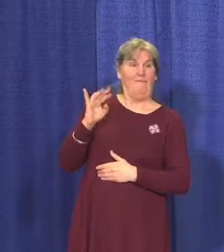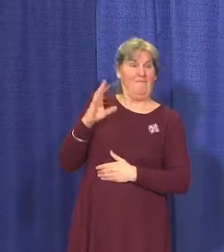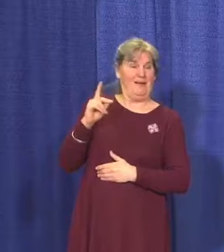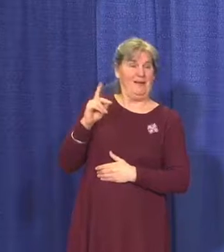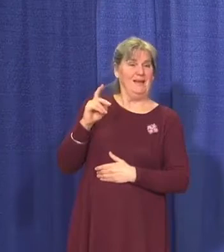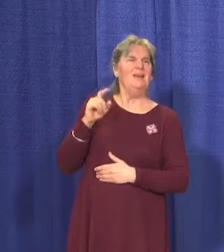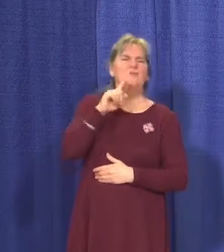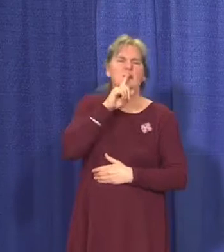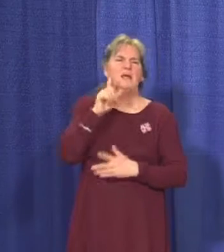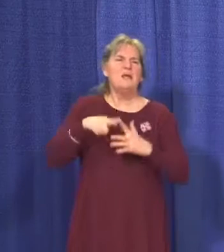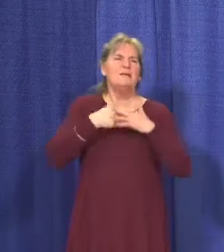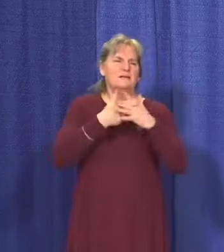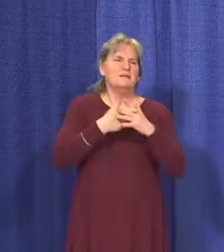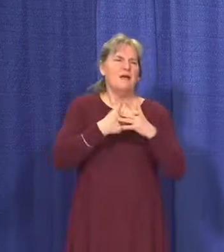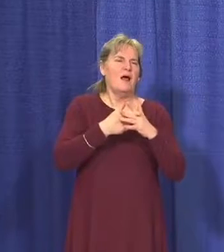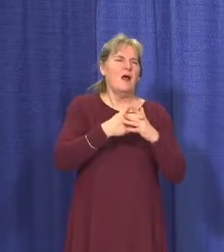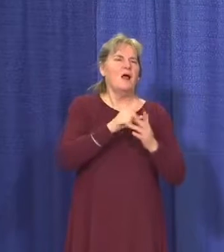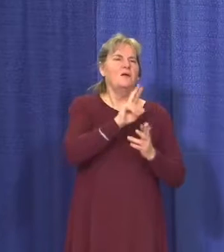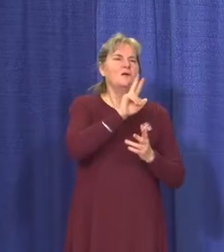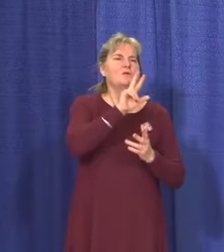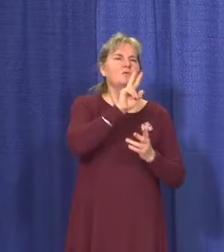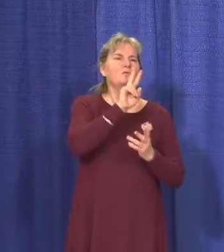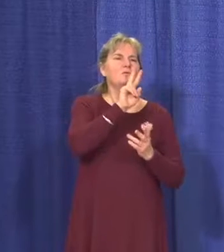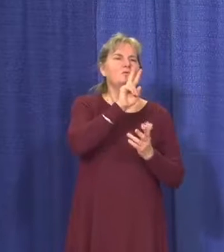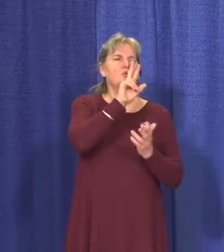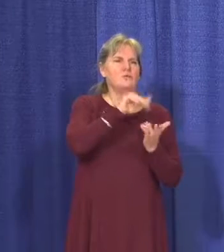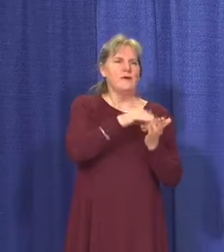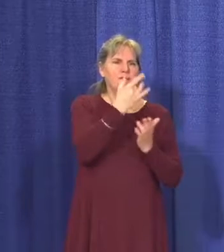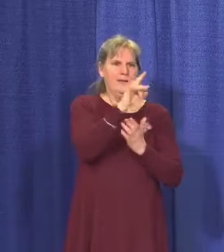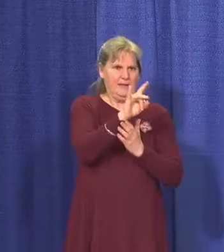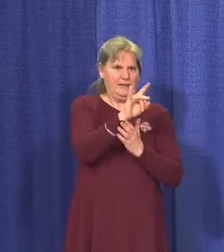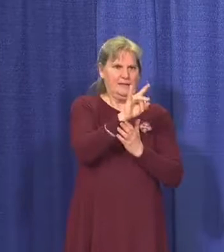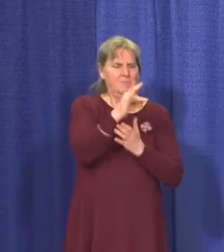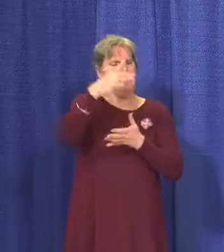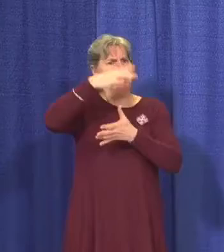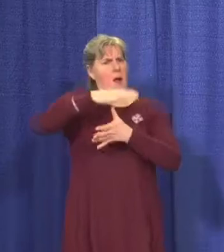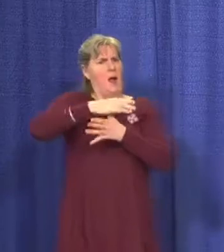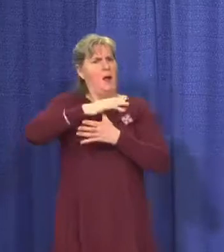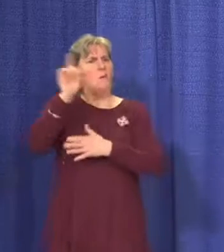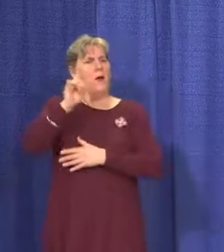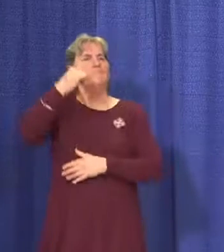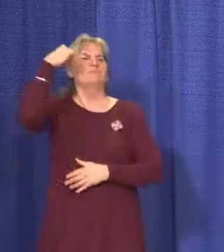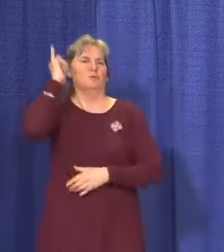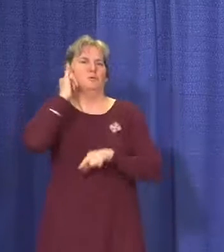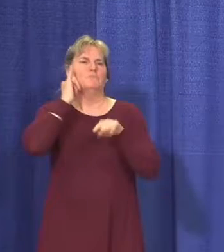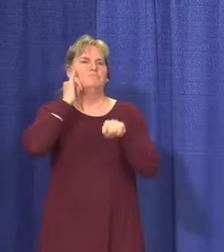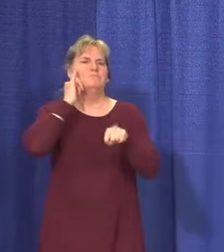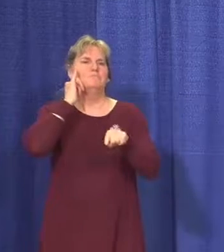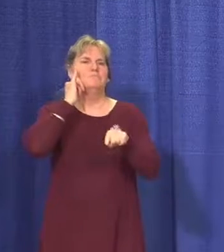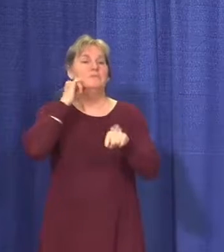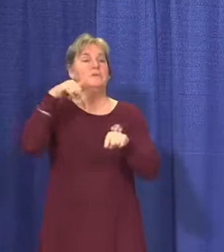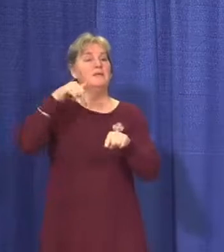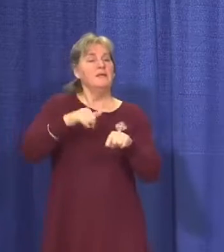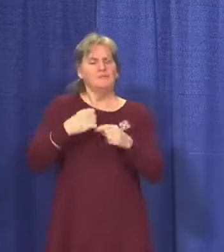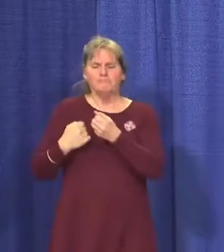launched in 2018 was prioritized for Yukon.